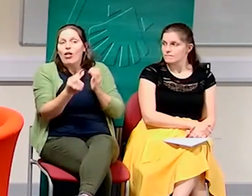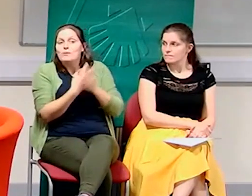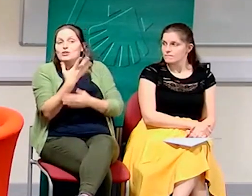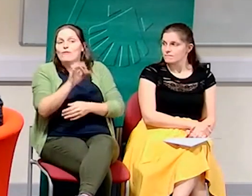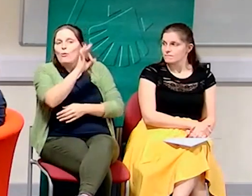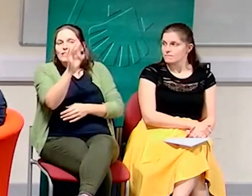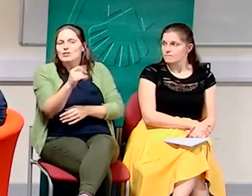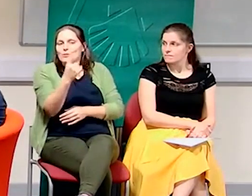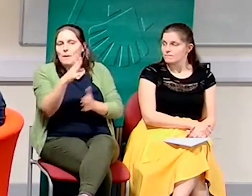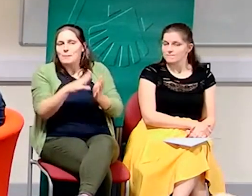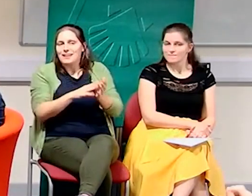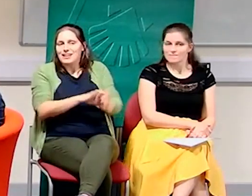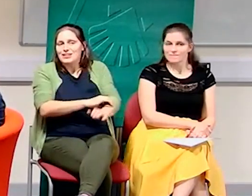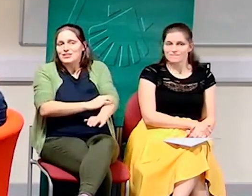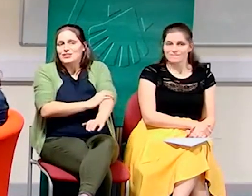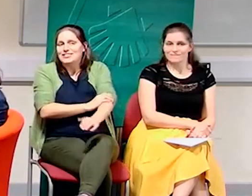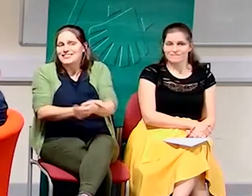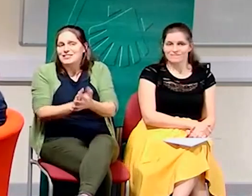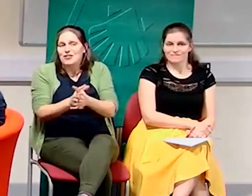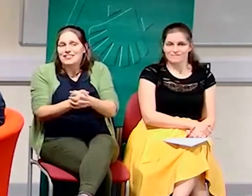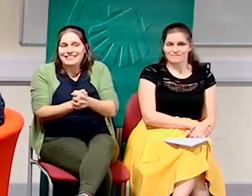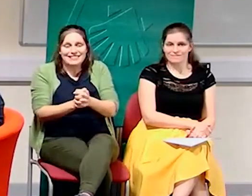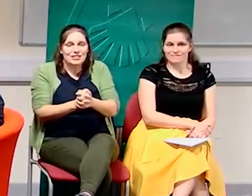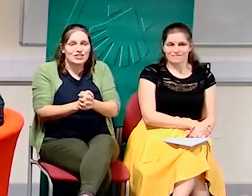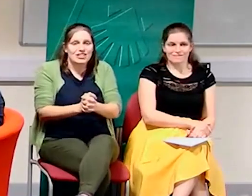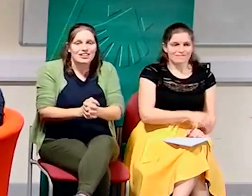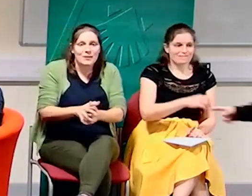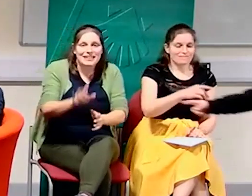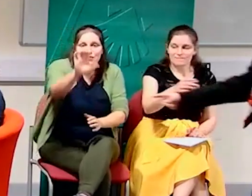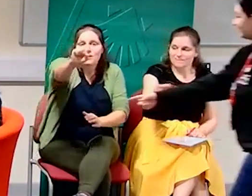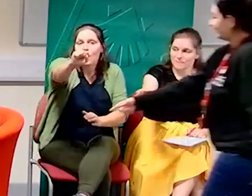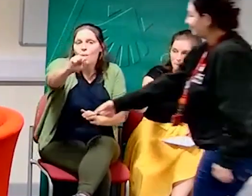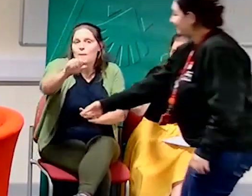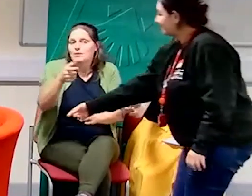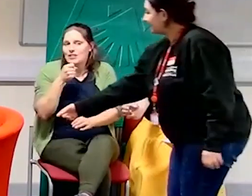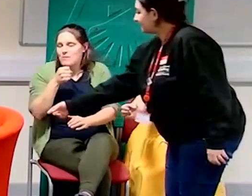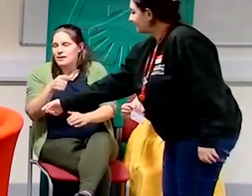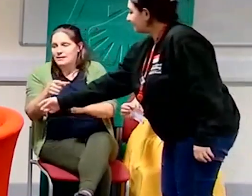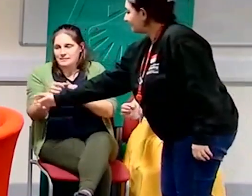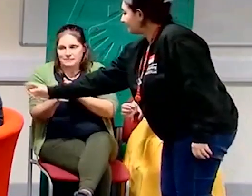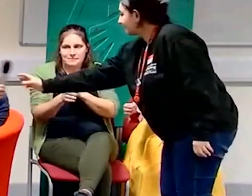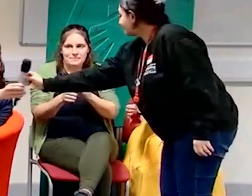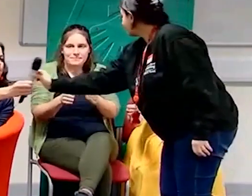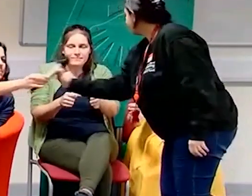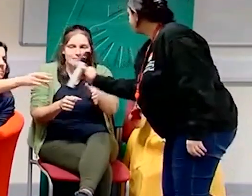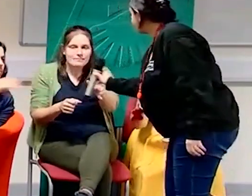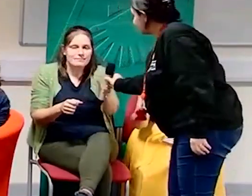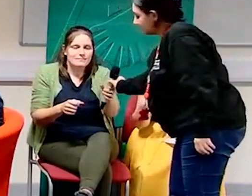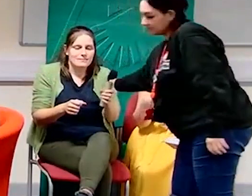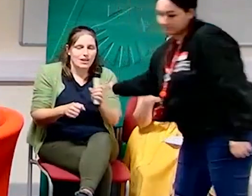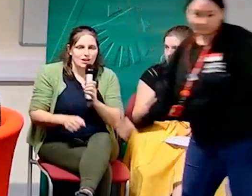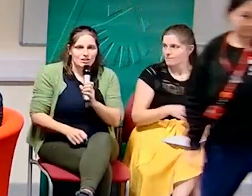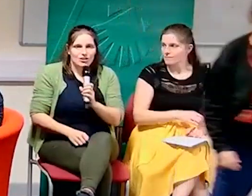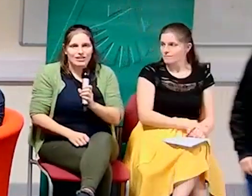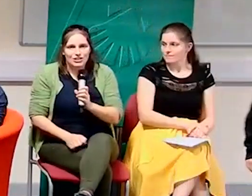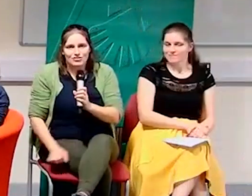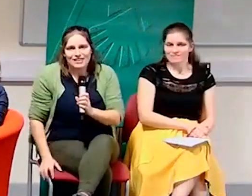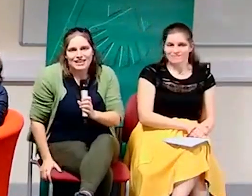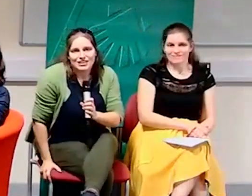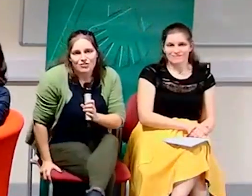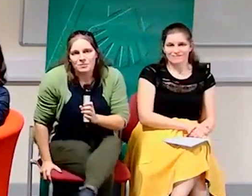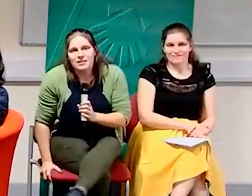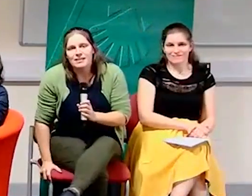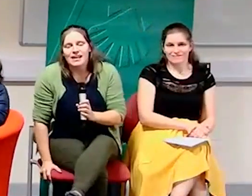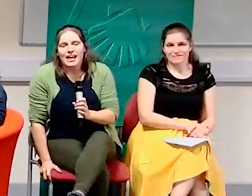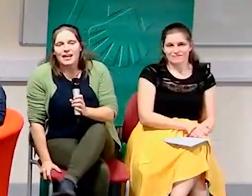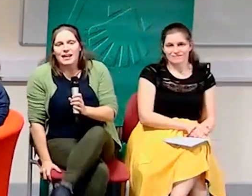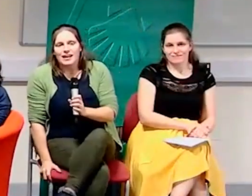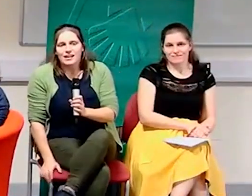so I'm just sorry just to quickly interrupt just get the mic sorry just to be interrupt